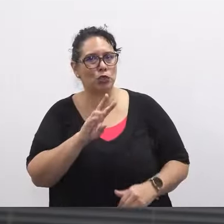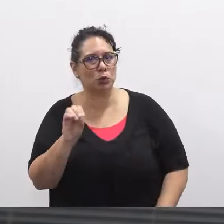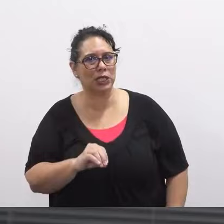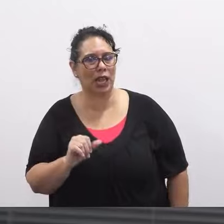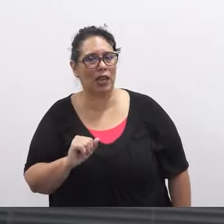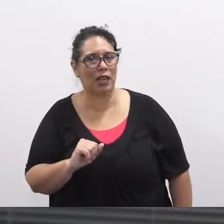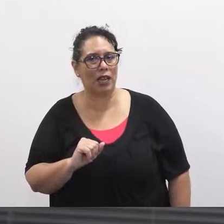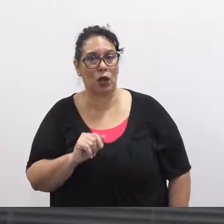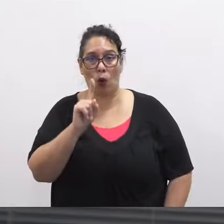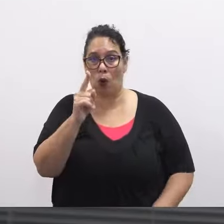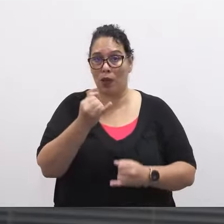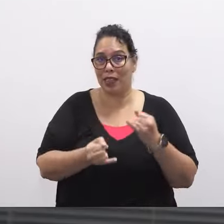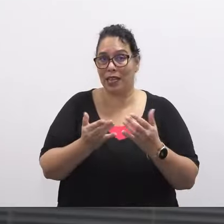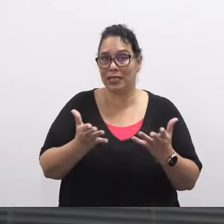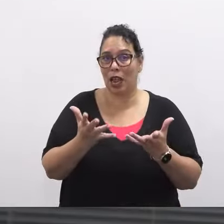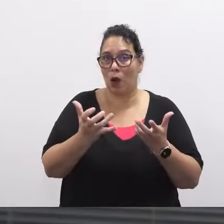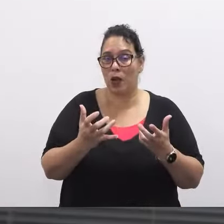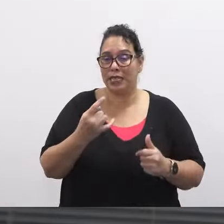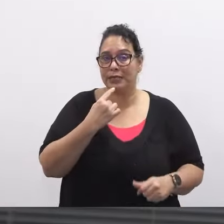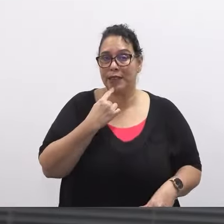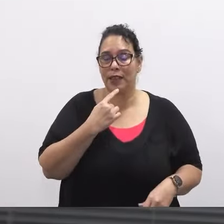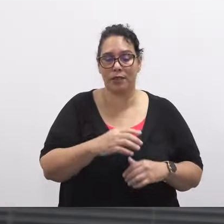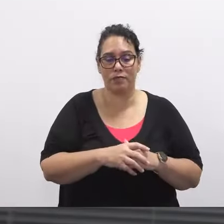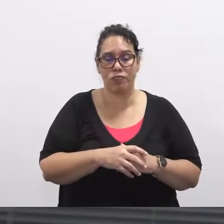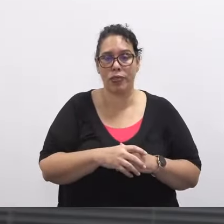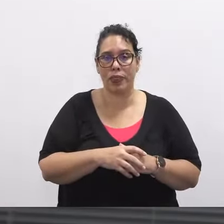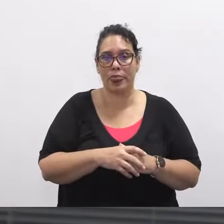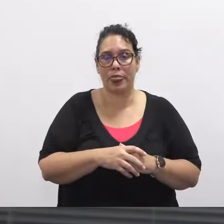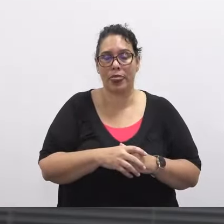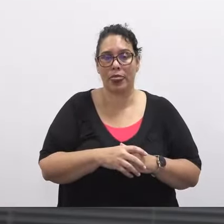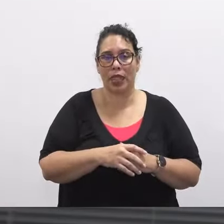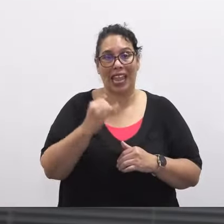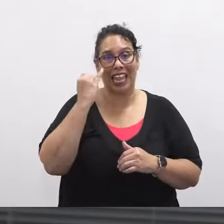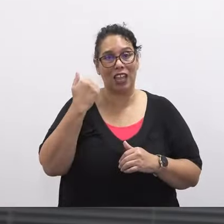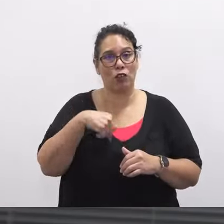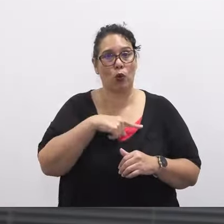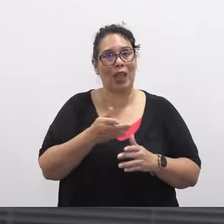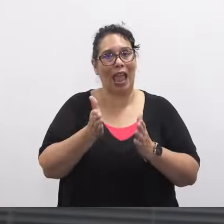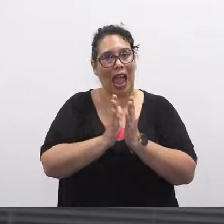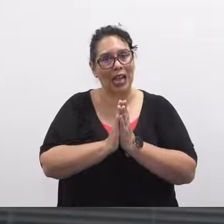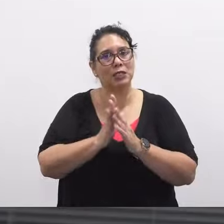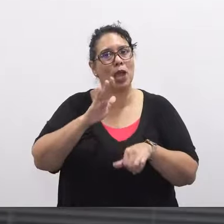One last thing I wanted to say, if we asked to be on the agenda, please put us in the agenda.